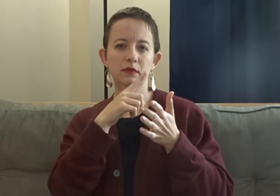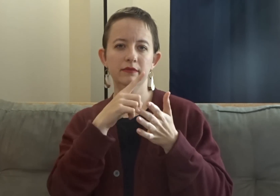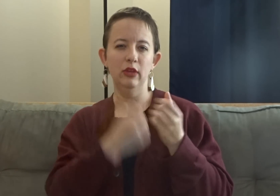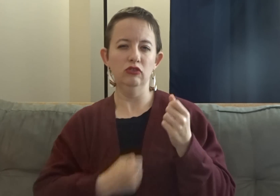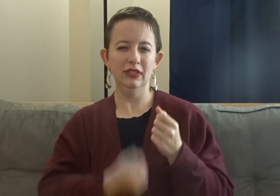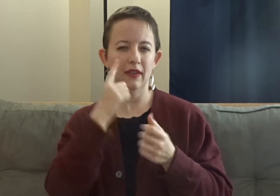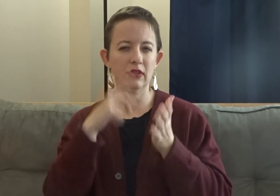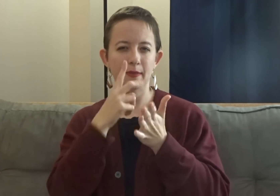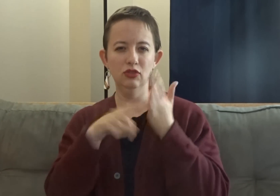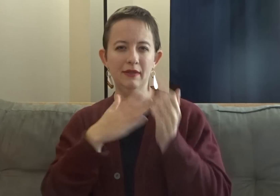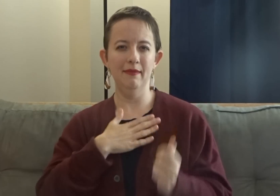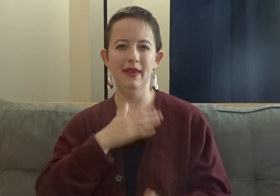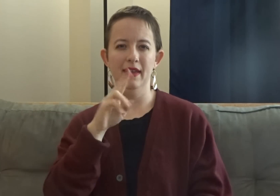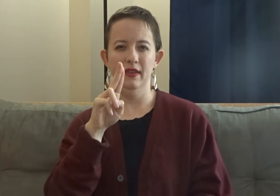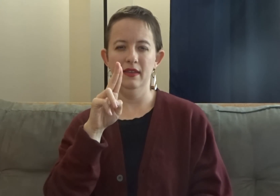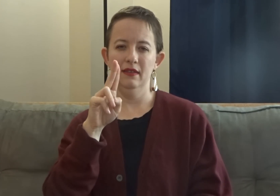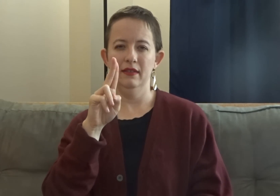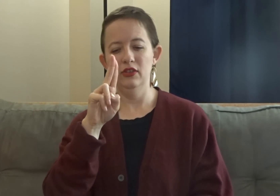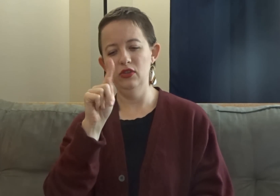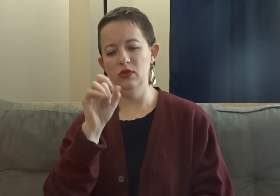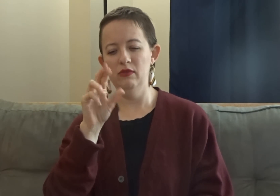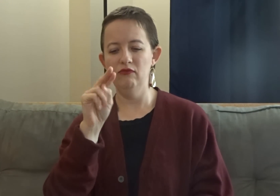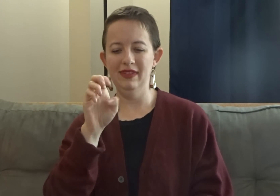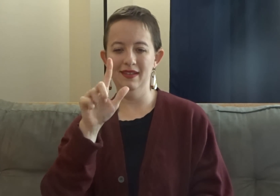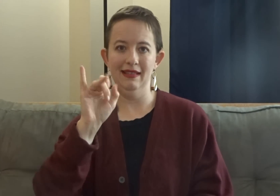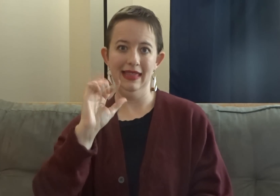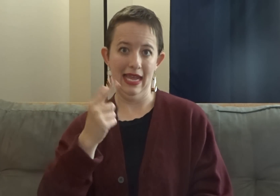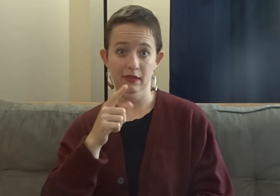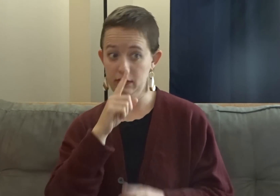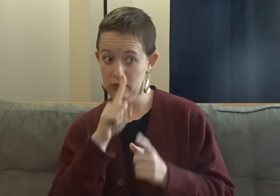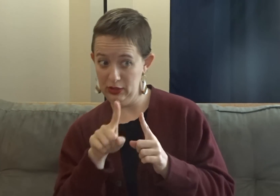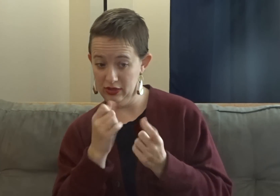I'm going to have an ultrasound it double-check my uterine lining,